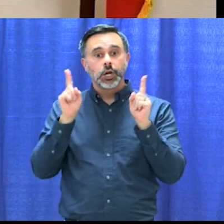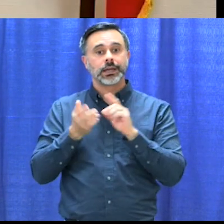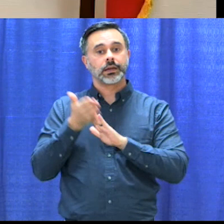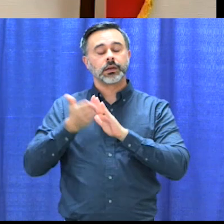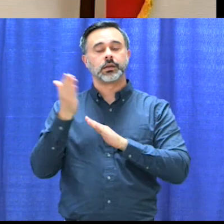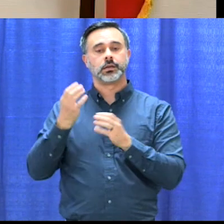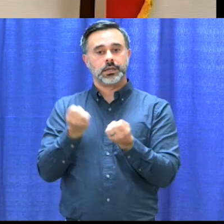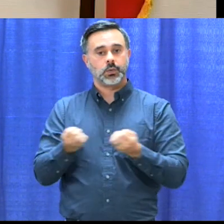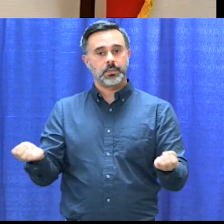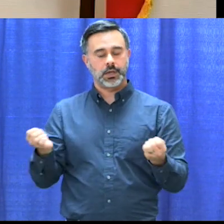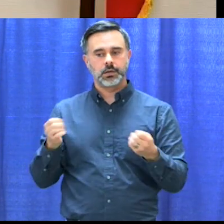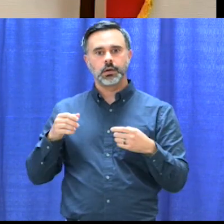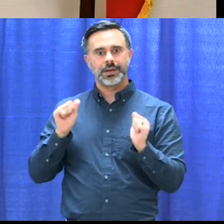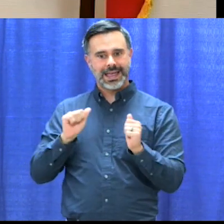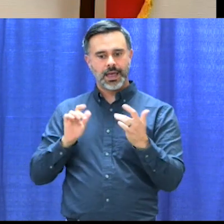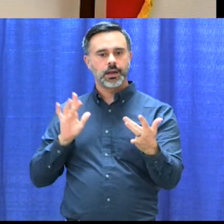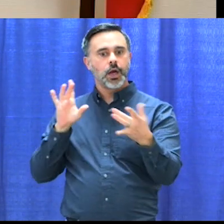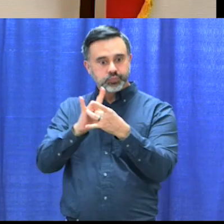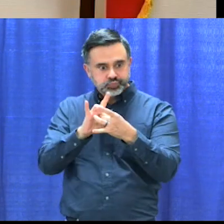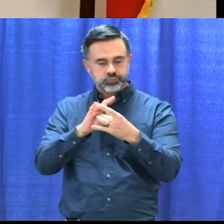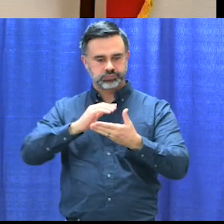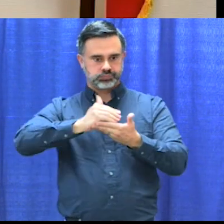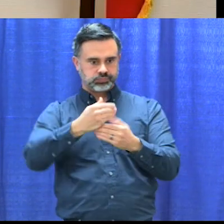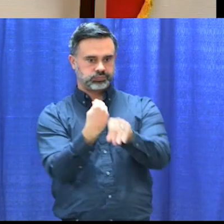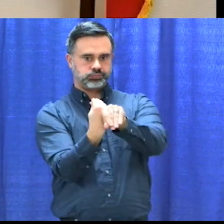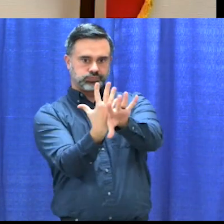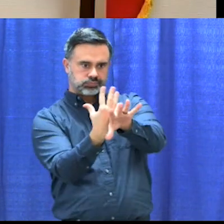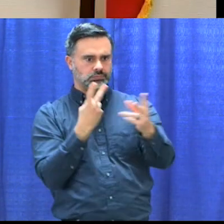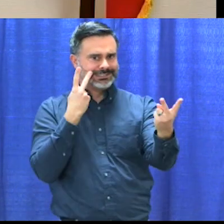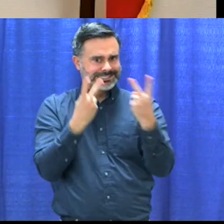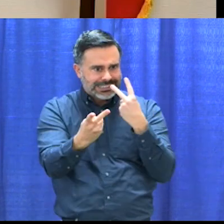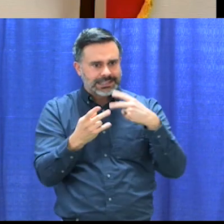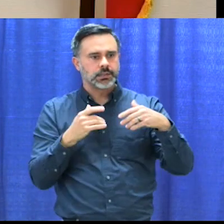connected to their educators and saying connected to their school communities.